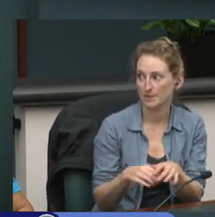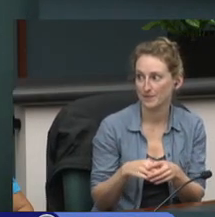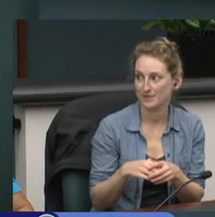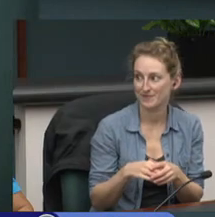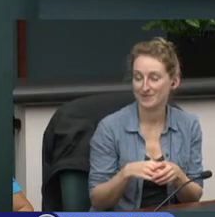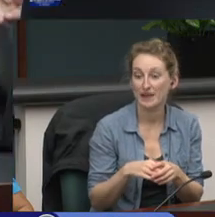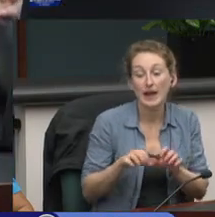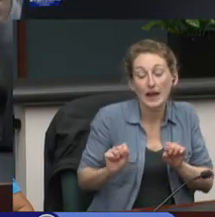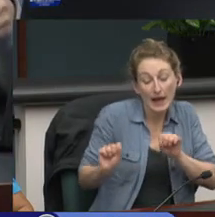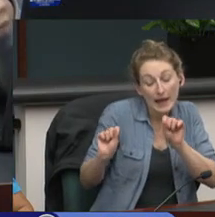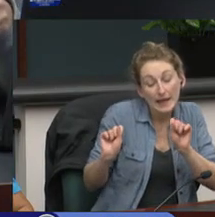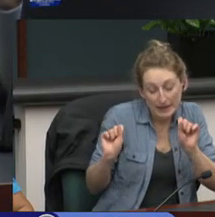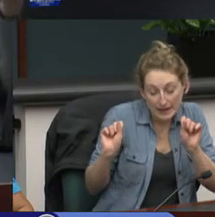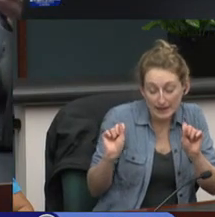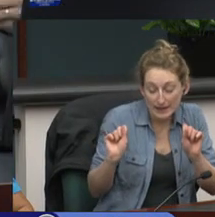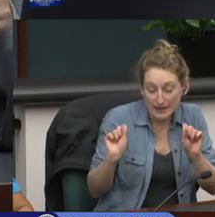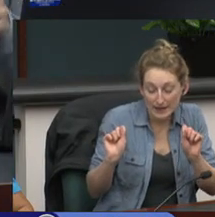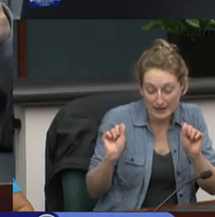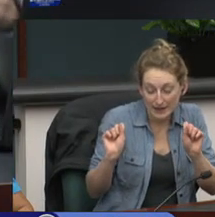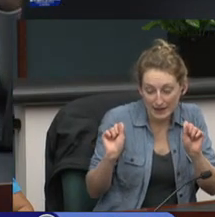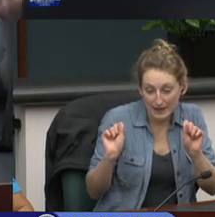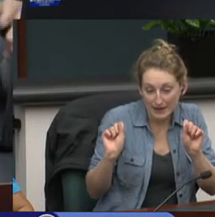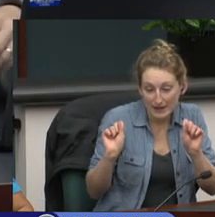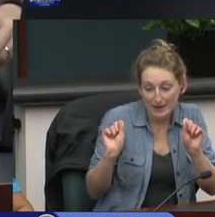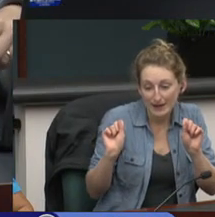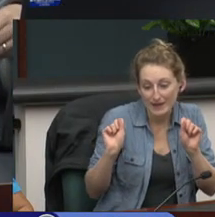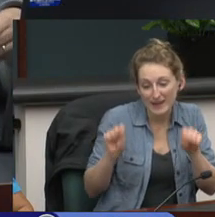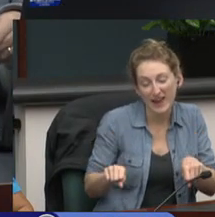can be useful even though it seems counterintuitive in places where the